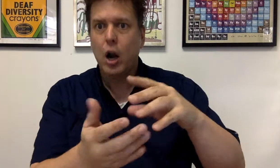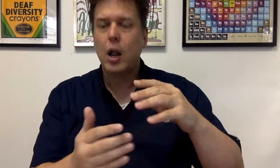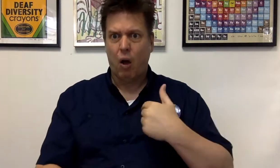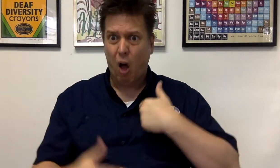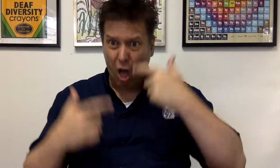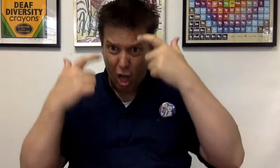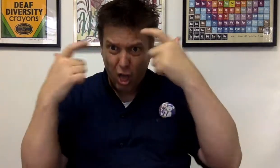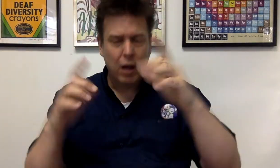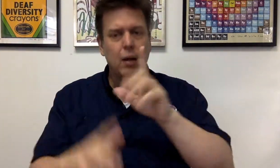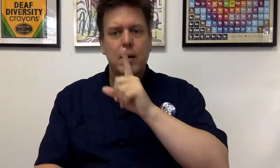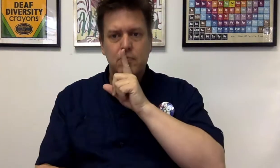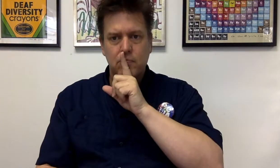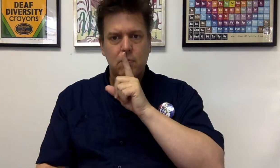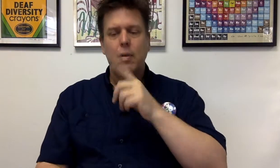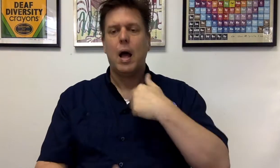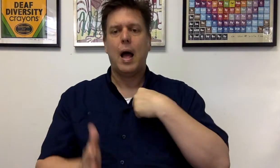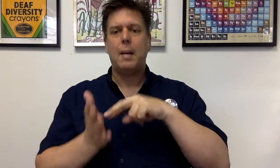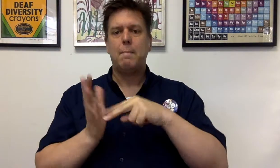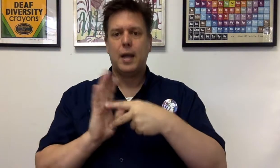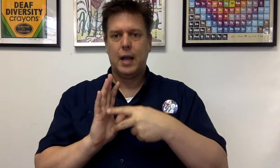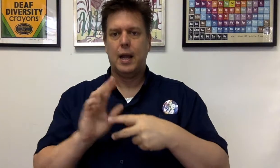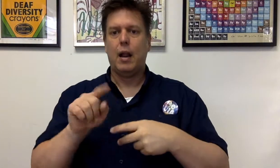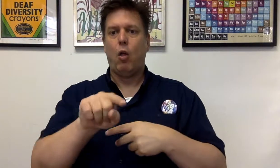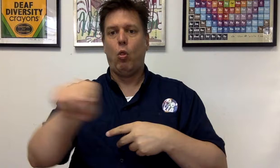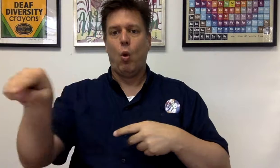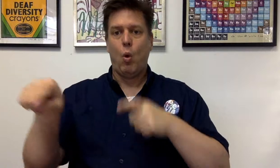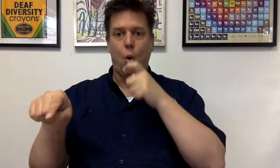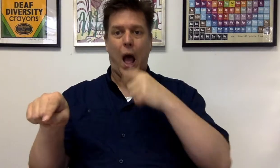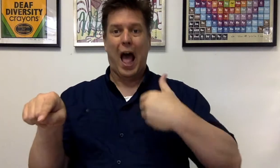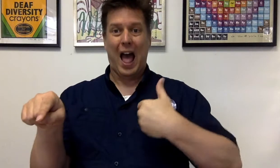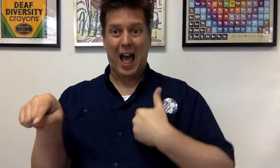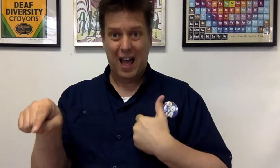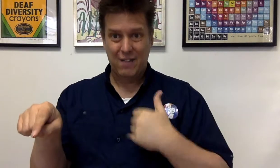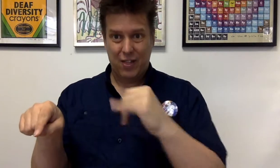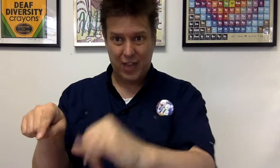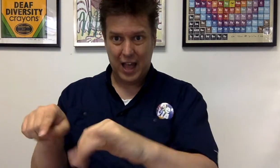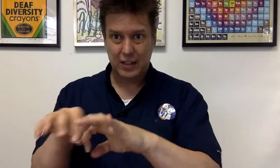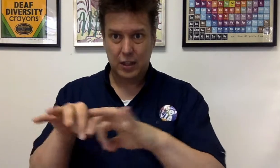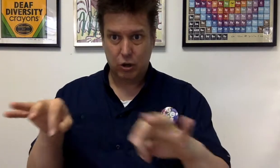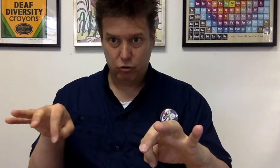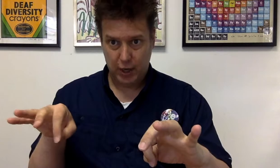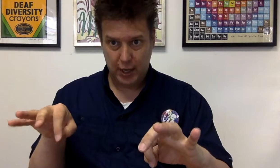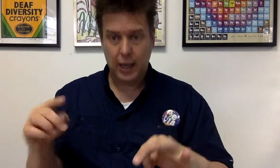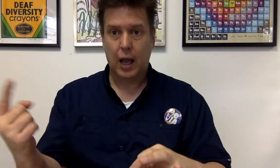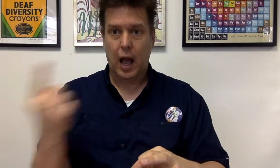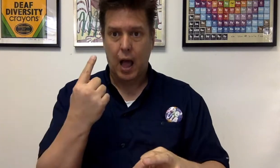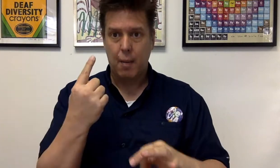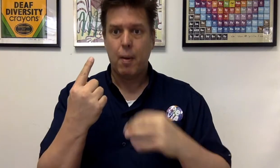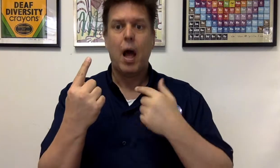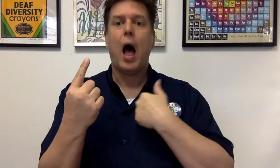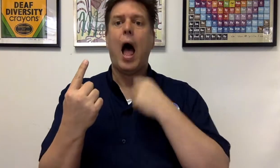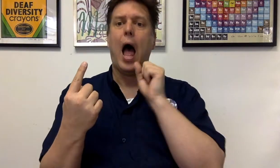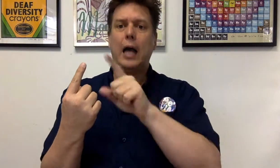And I'm not being big-headed about this. I found this out by talking with people